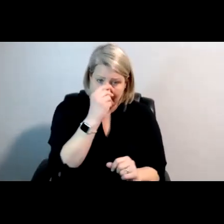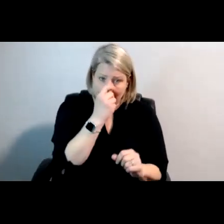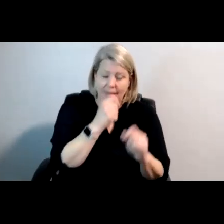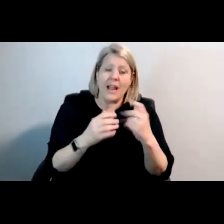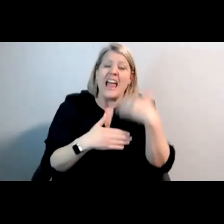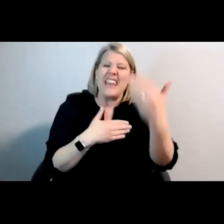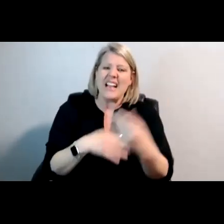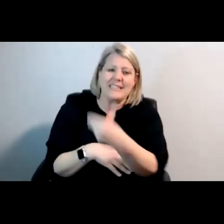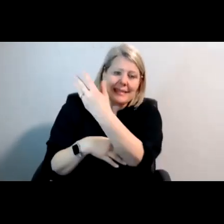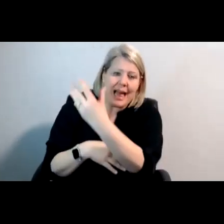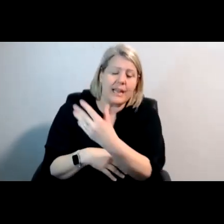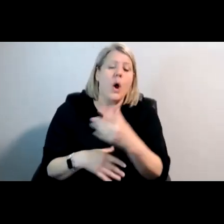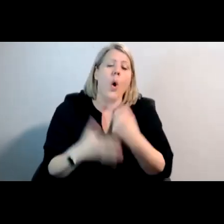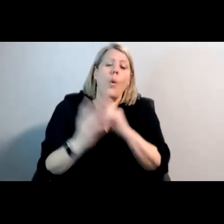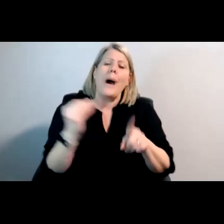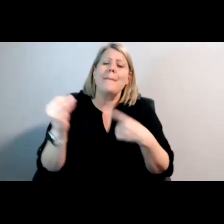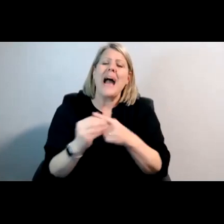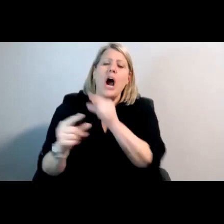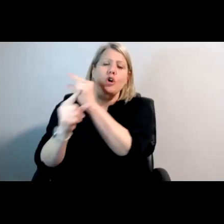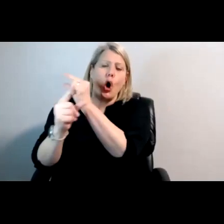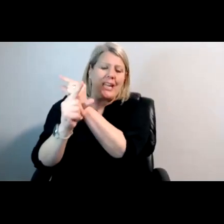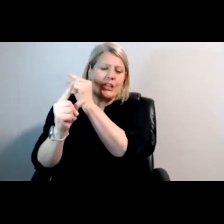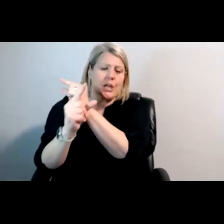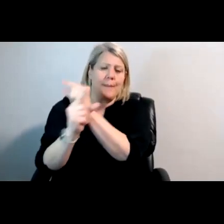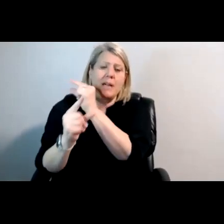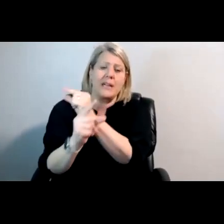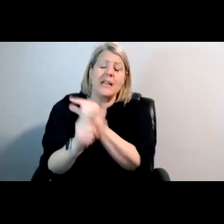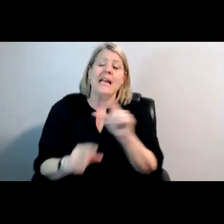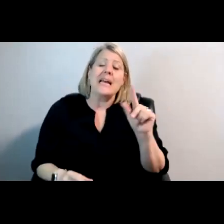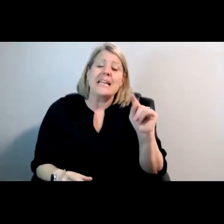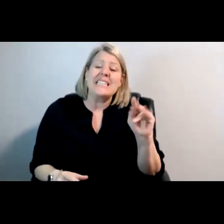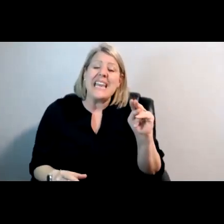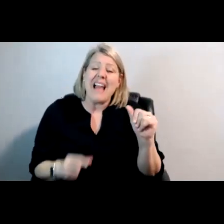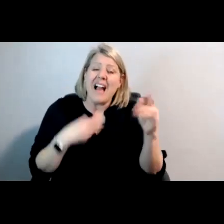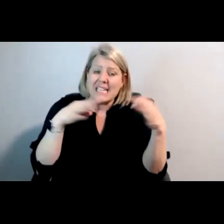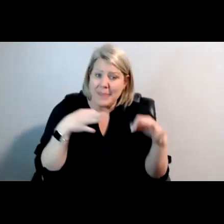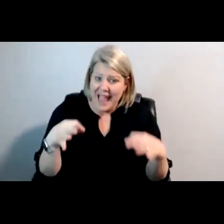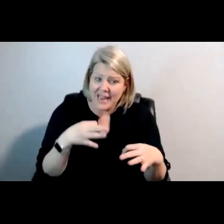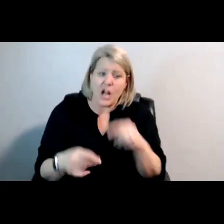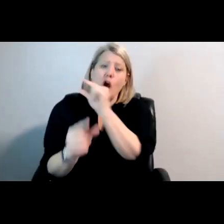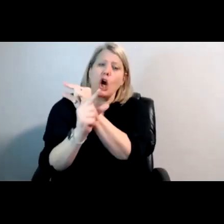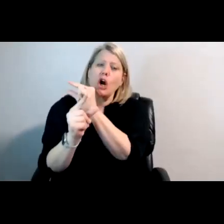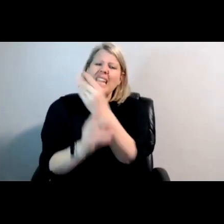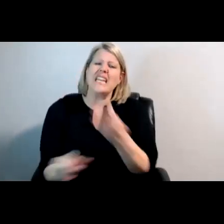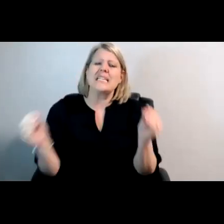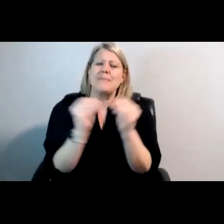So what about guardianship? As Tina expressed to you, guardianship really is more than a piece of paper.